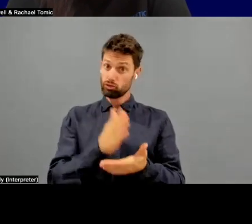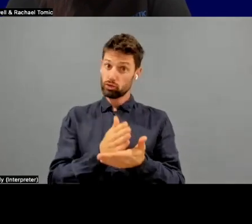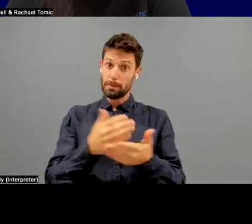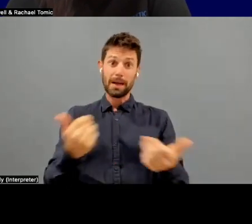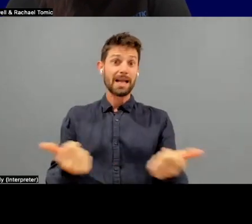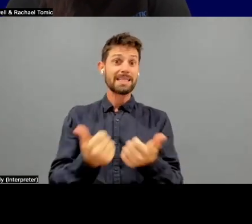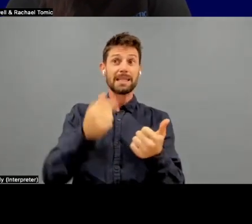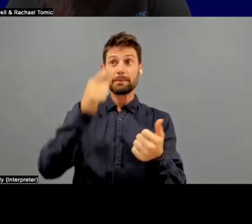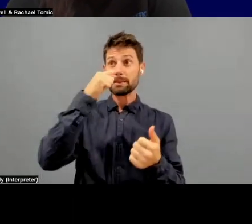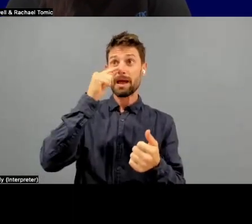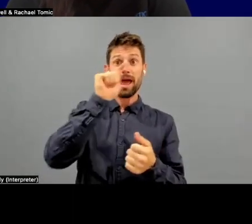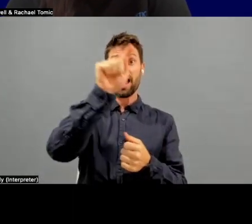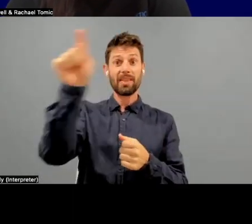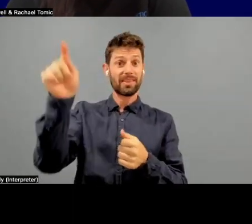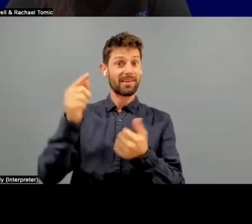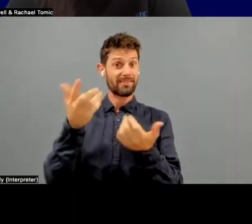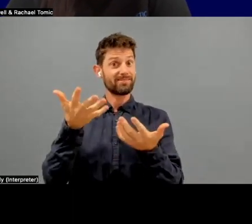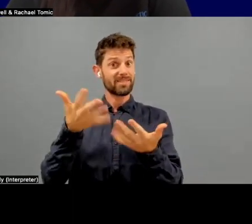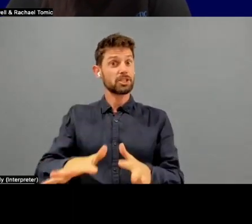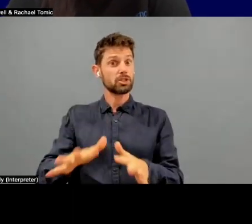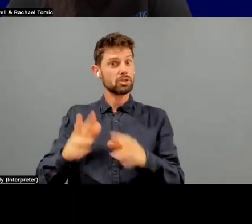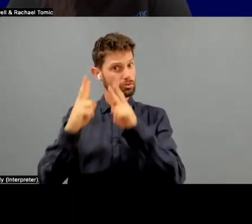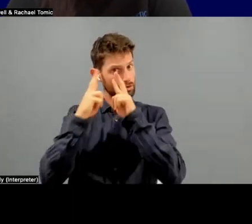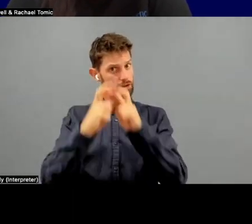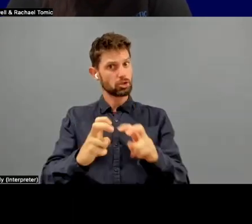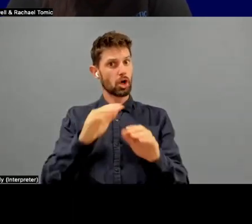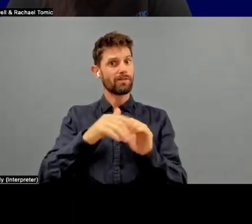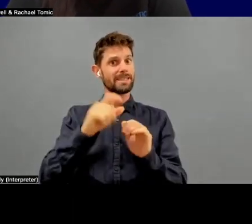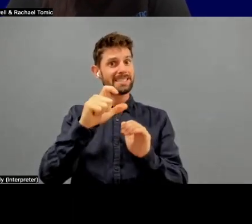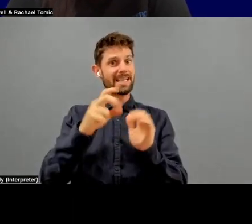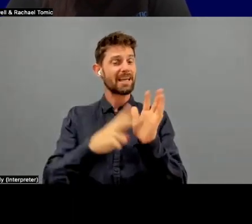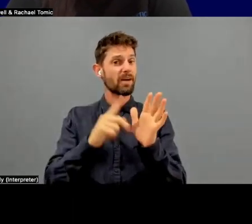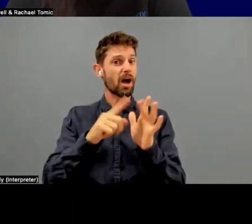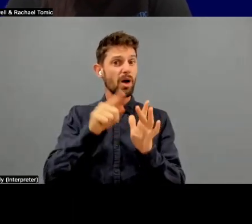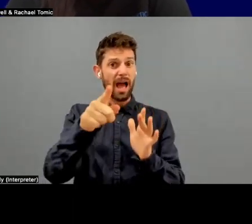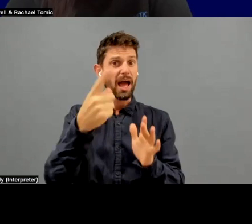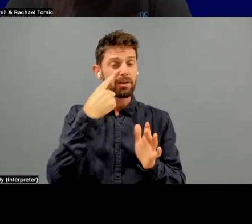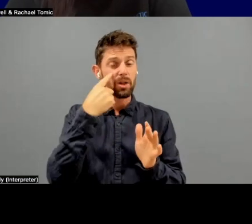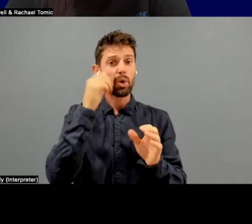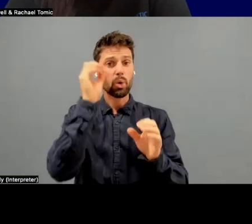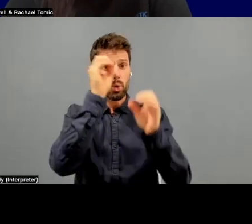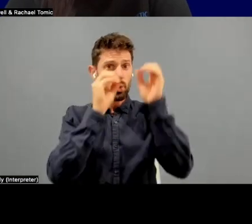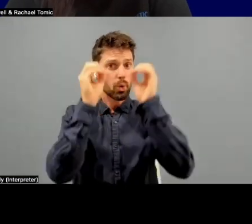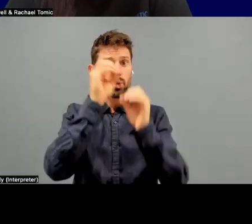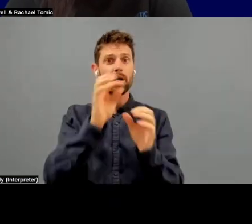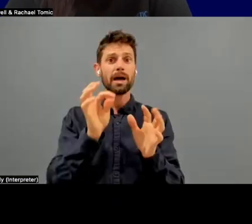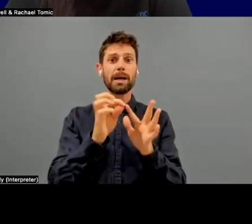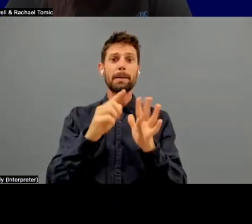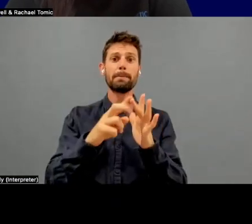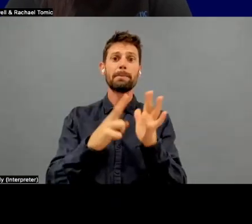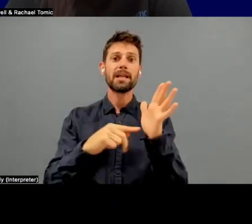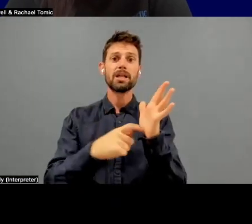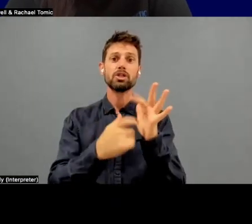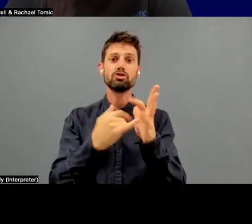and there's lots of resources available simply on Pinterest, on Google. They're,